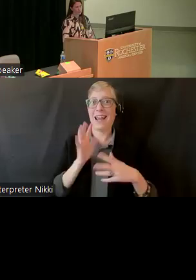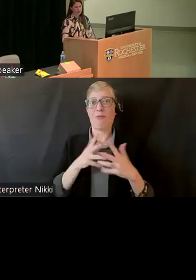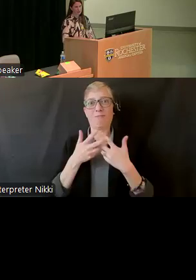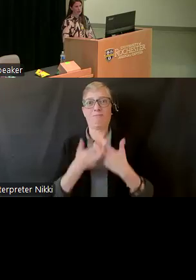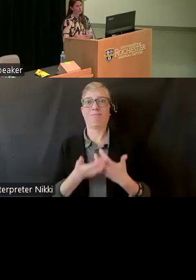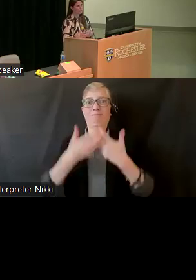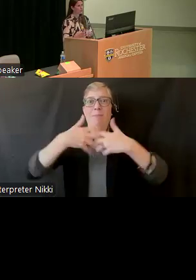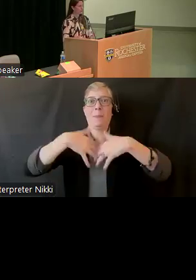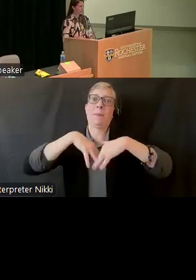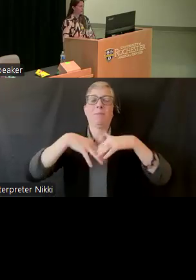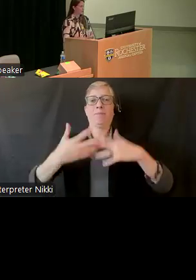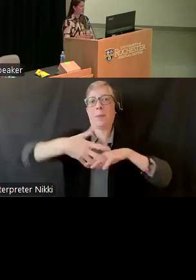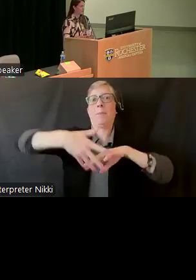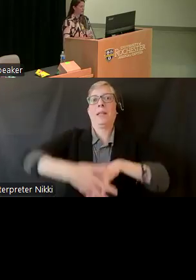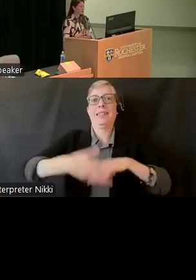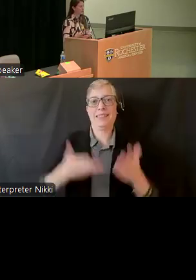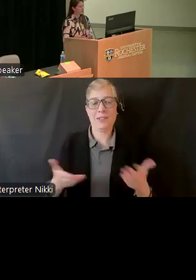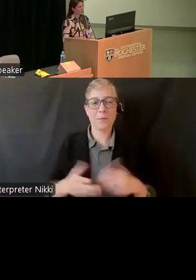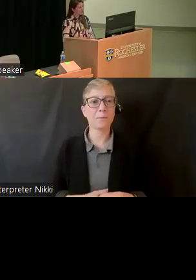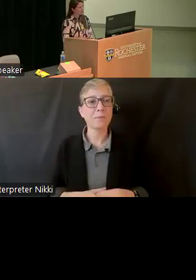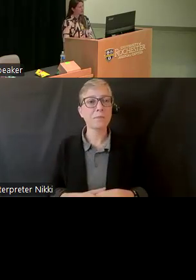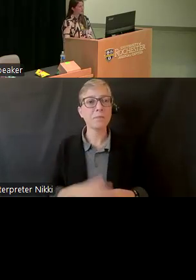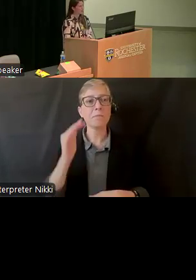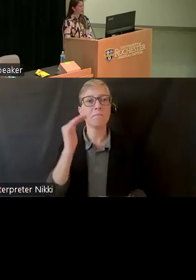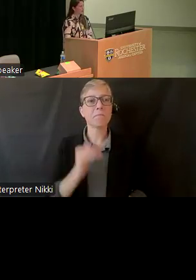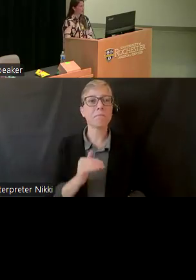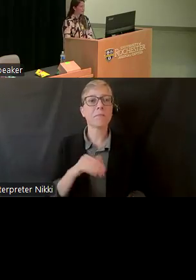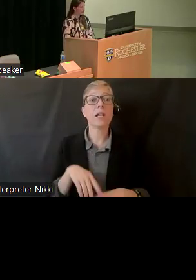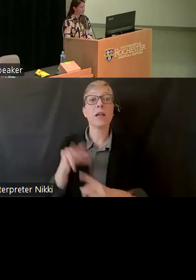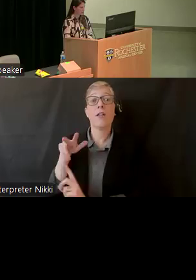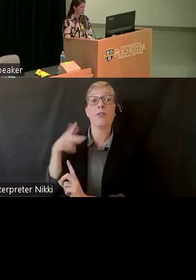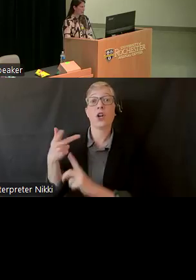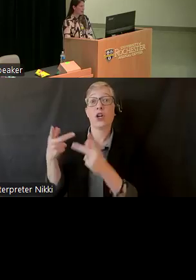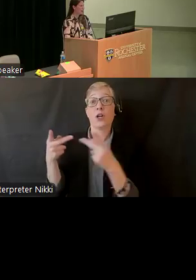third place groups this is something that Stanford and the Mayo Clinic have done by different names